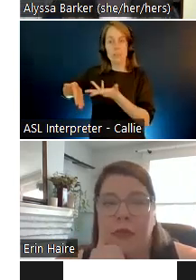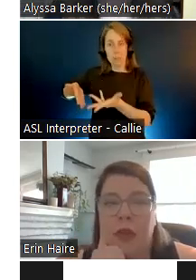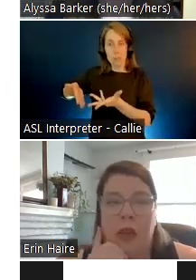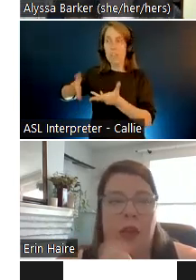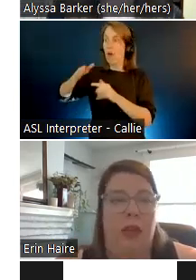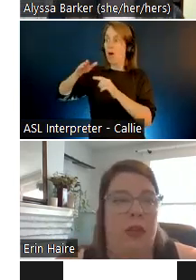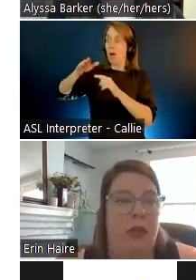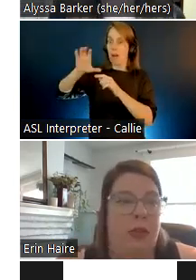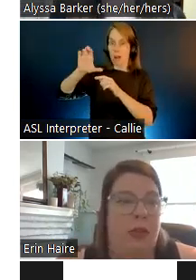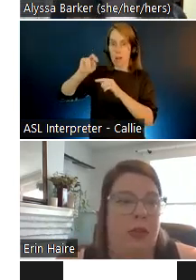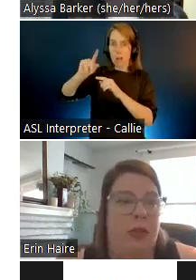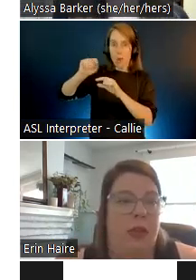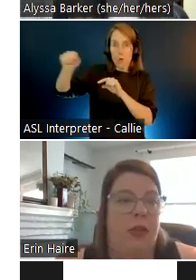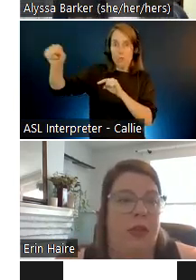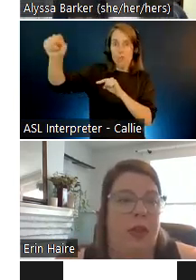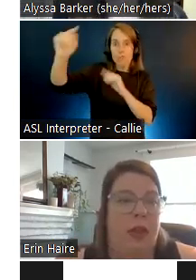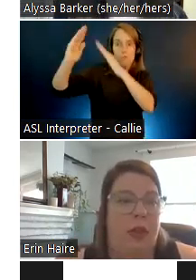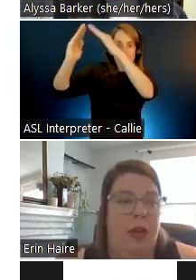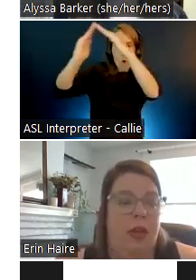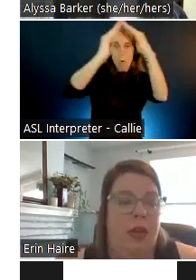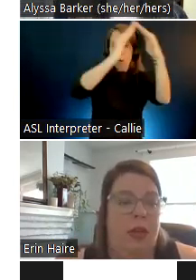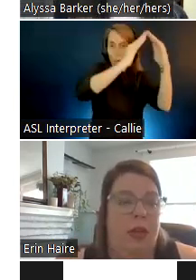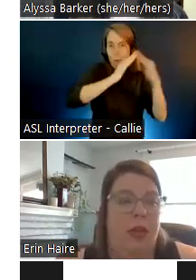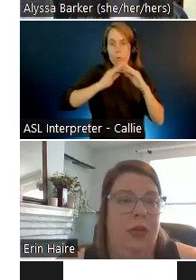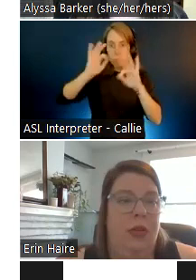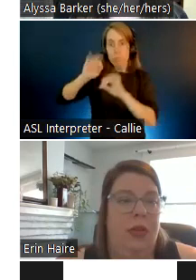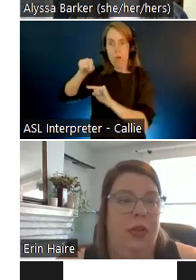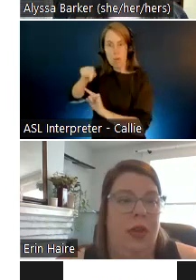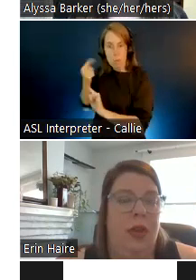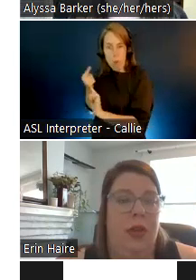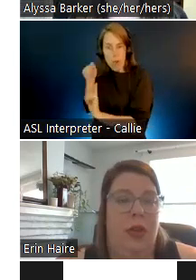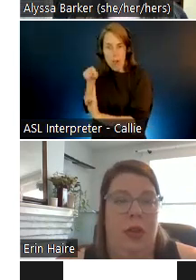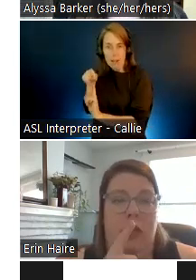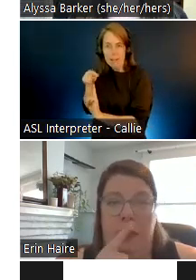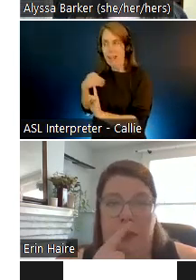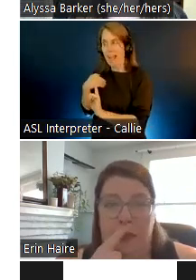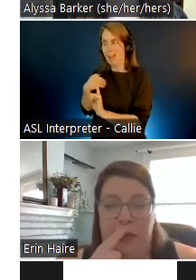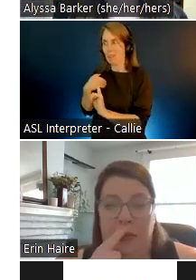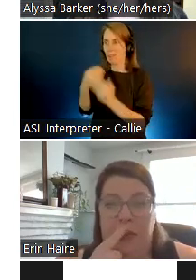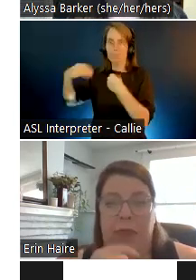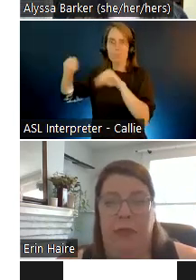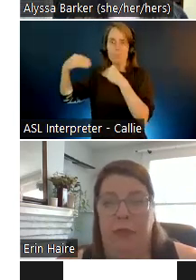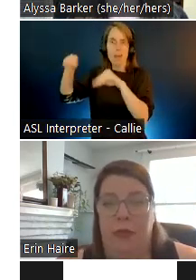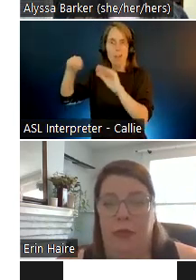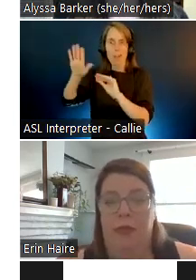one and this one person operates a little um i don't know jewelry shop out of out of the condo